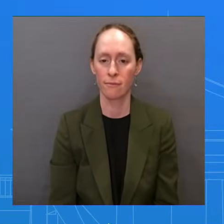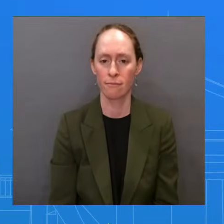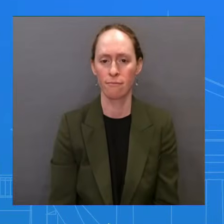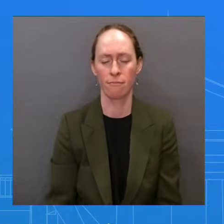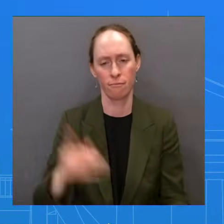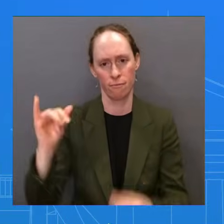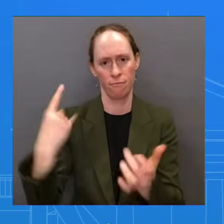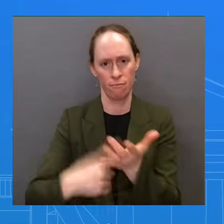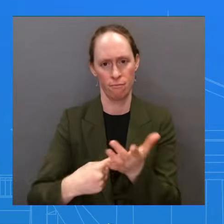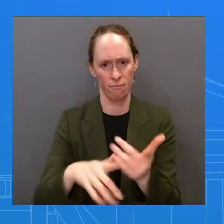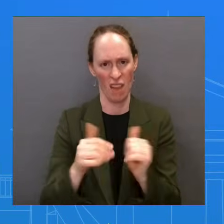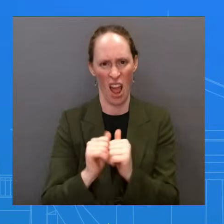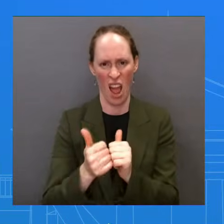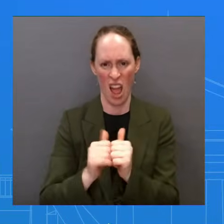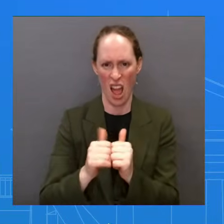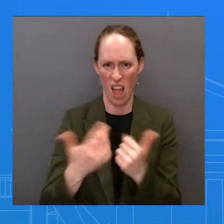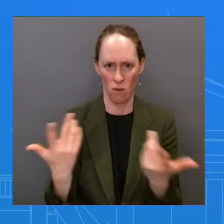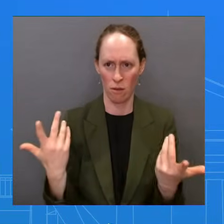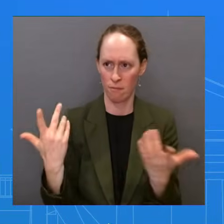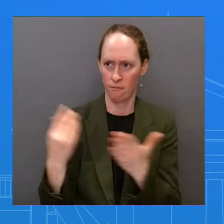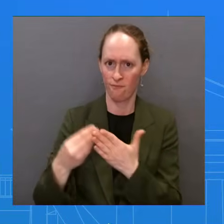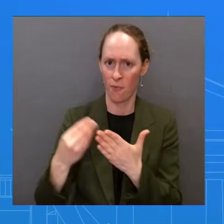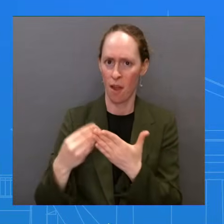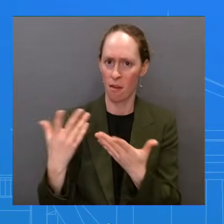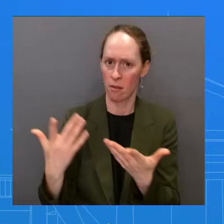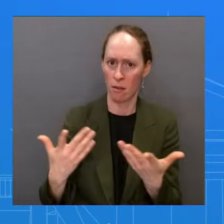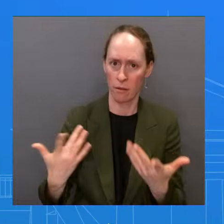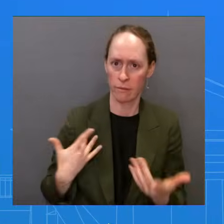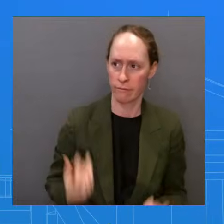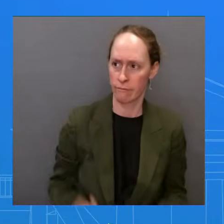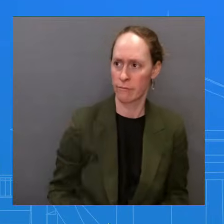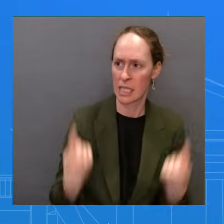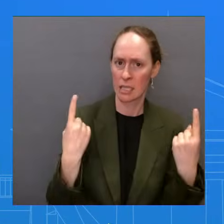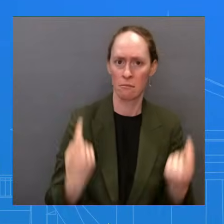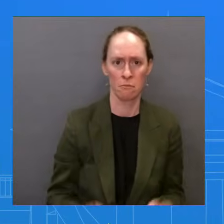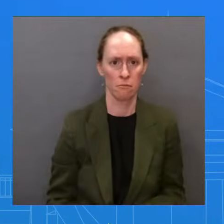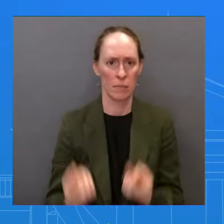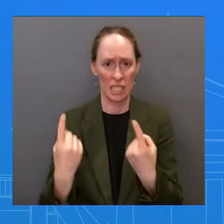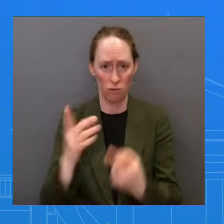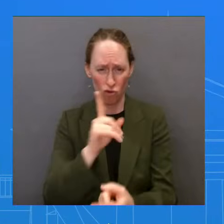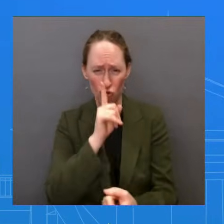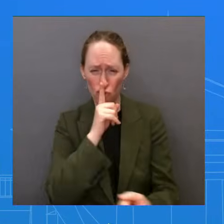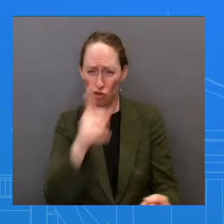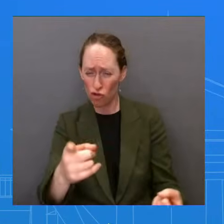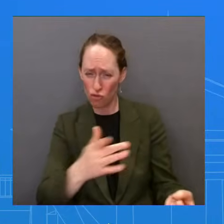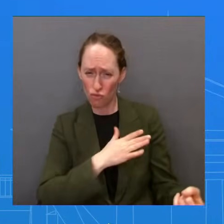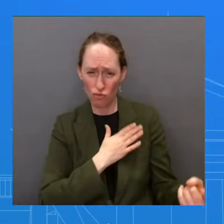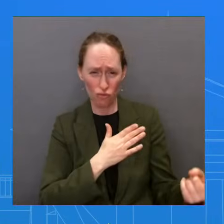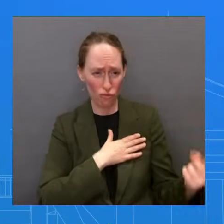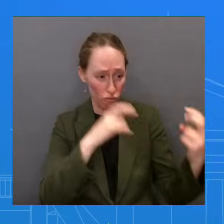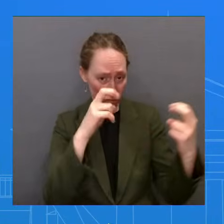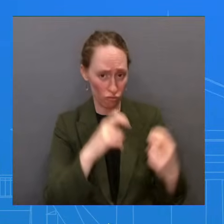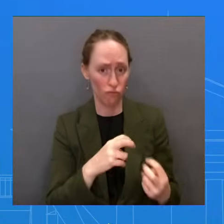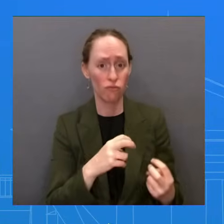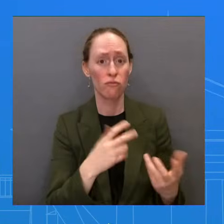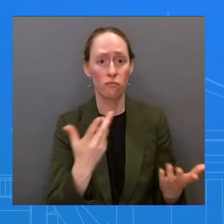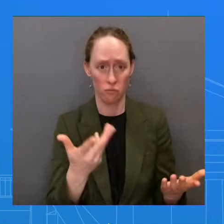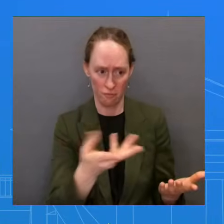and the other leaders -- the other -- the other three, obviously, to have this discussion on how to move forward and what we value --